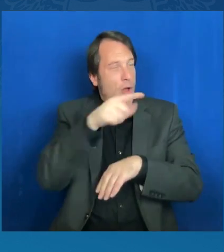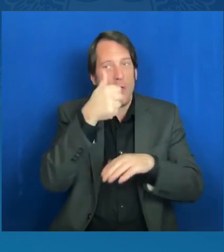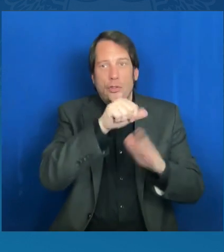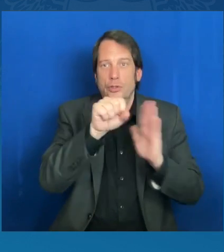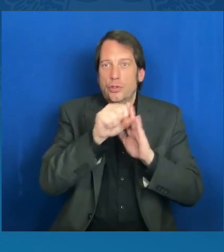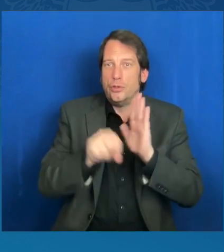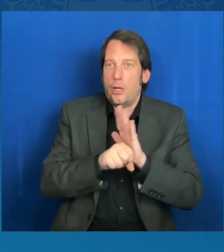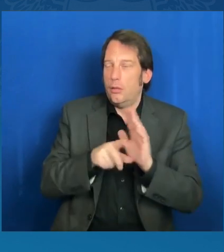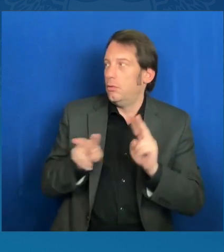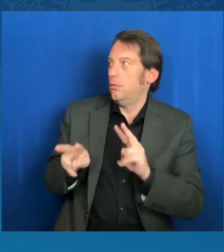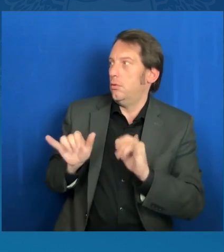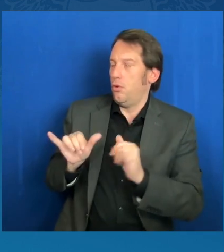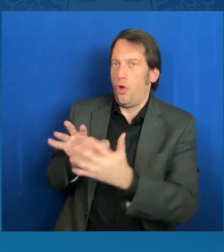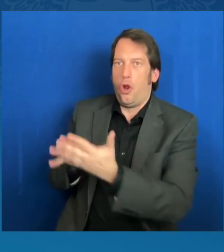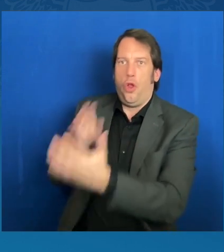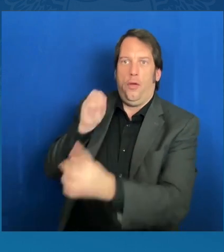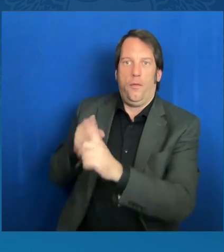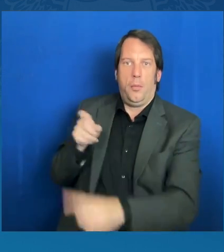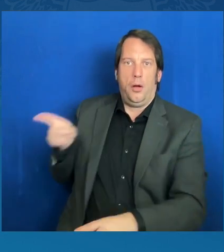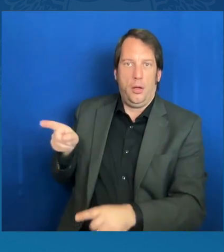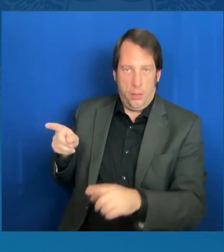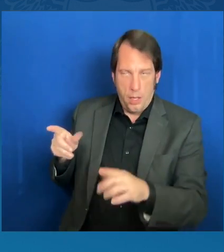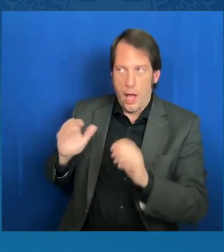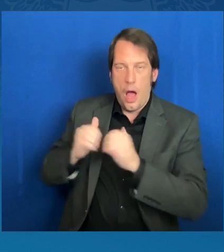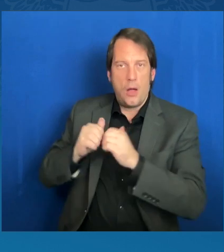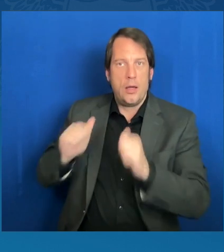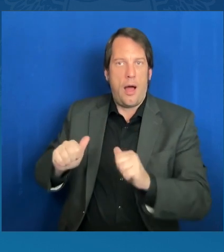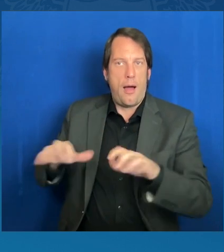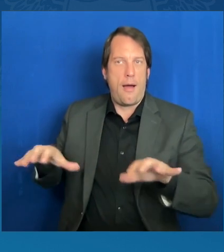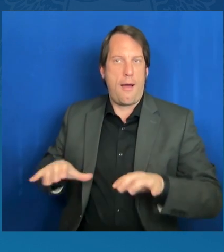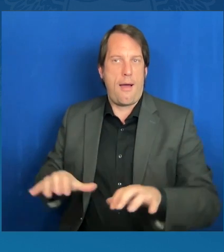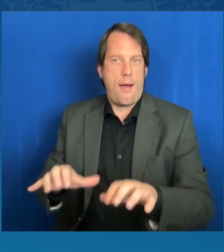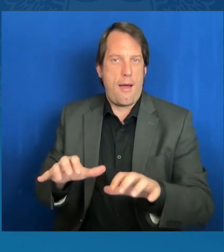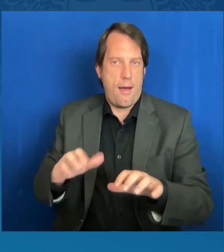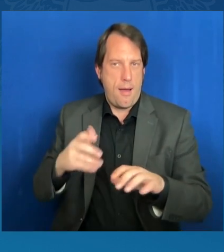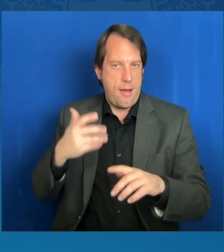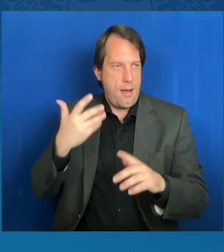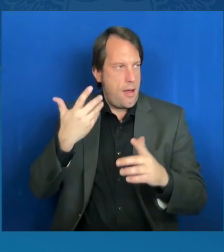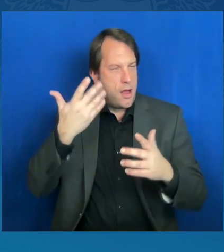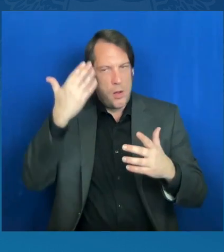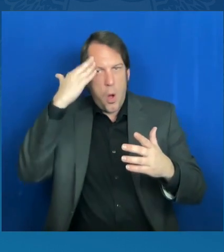the capacity and the brilliance that is in the community. And it just takes the resources